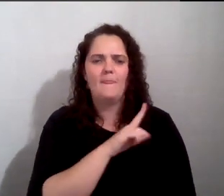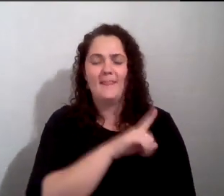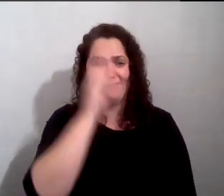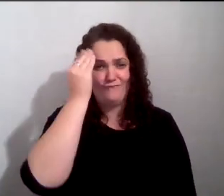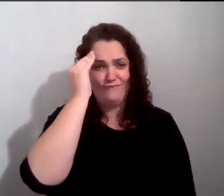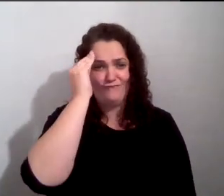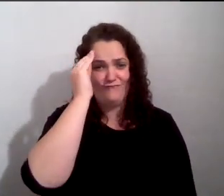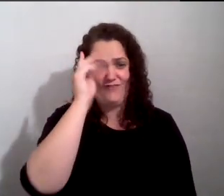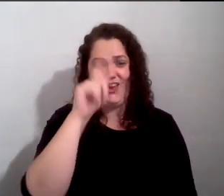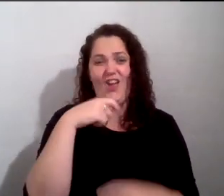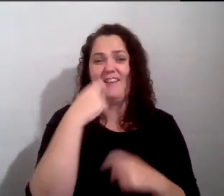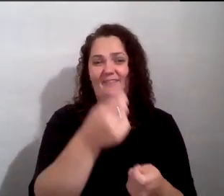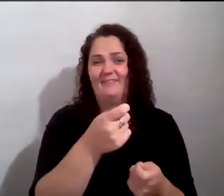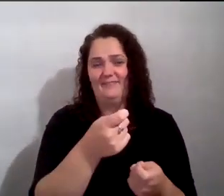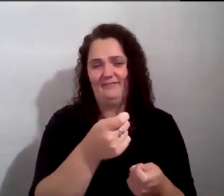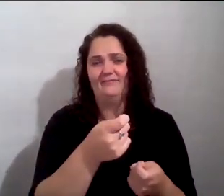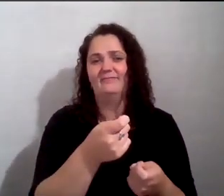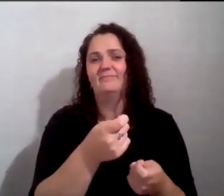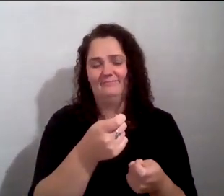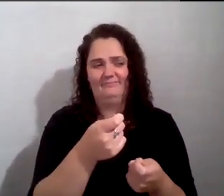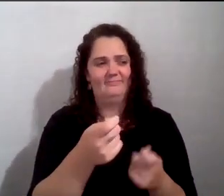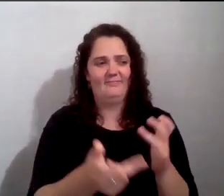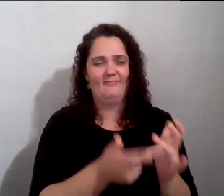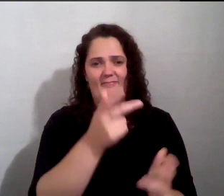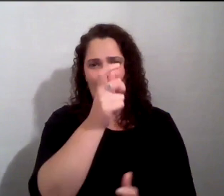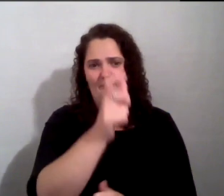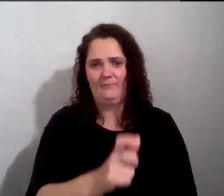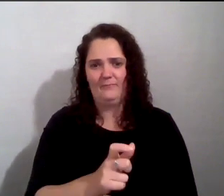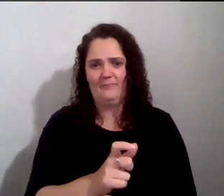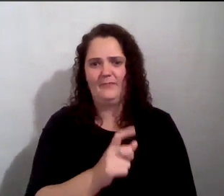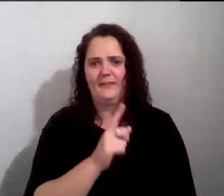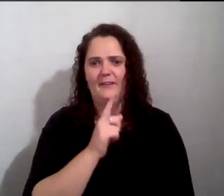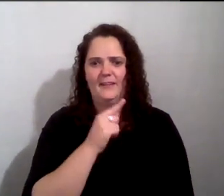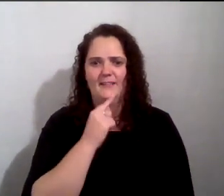that the portrait of Joshua Smith was a caricature.